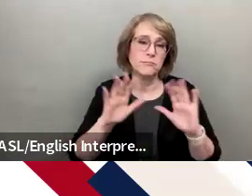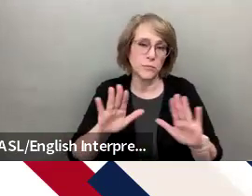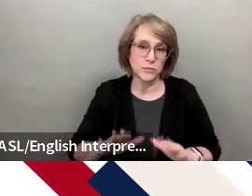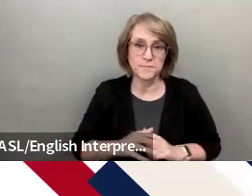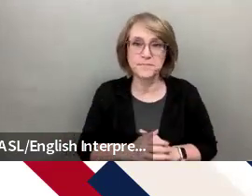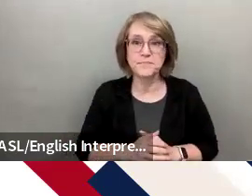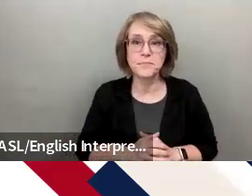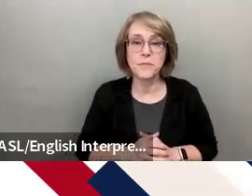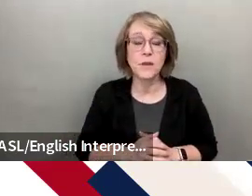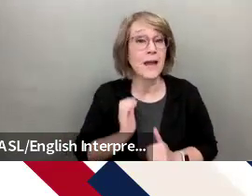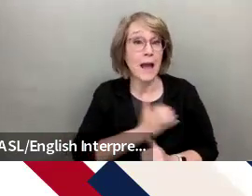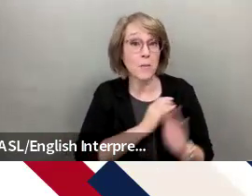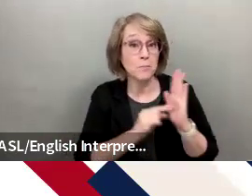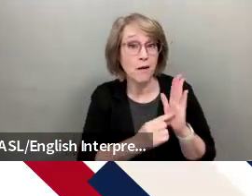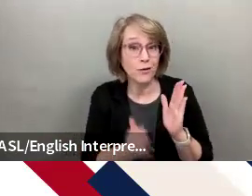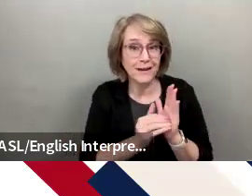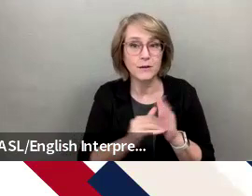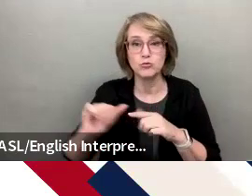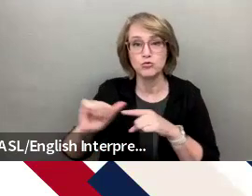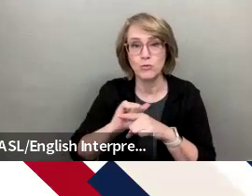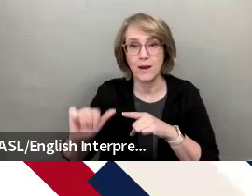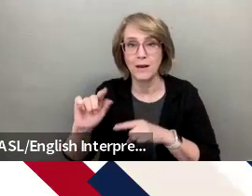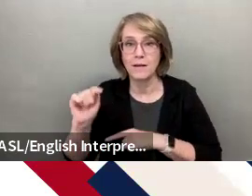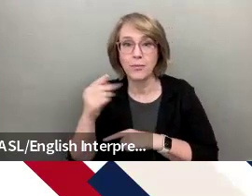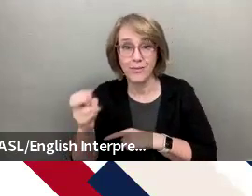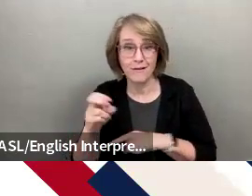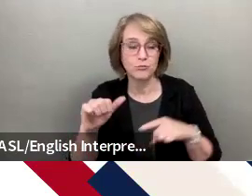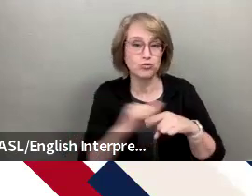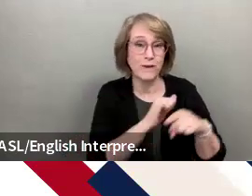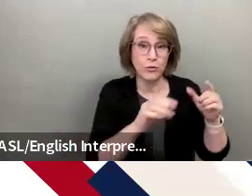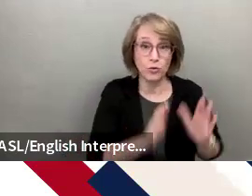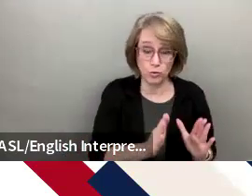TRAINER MODEL, YOU KNOW EVENTUALLY AGAIN WORKING ON THAT SUSTAINABILITY OF THE PROGRAM